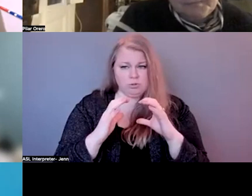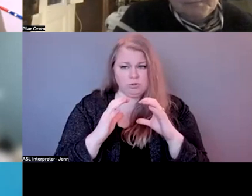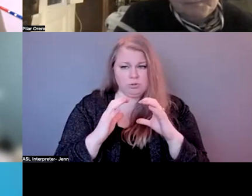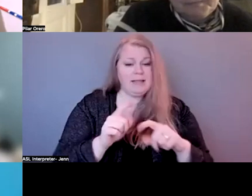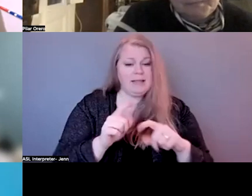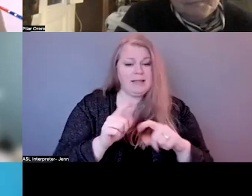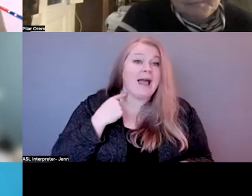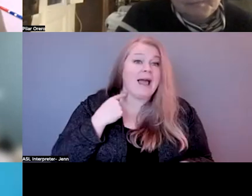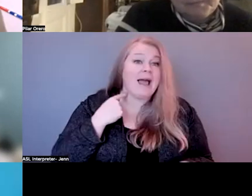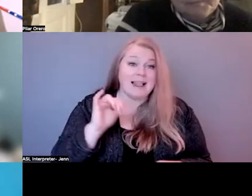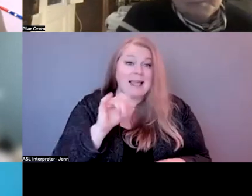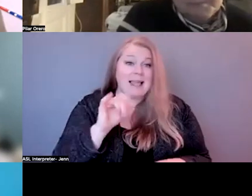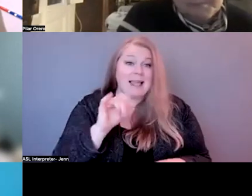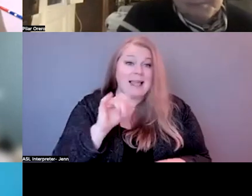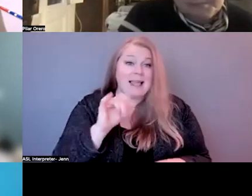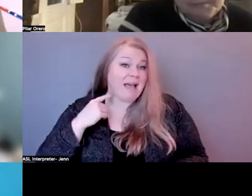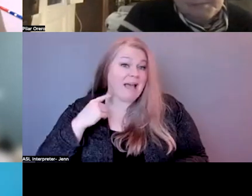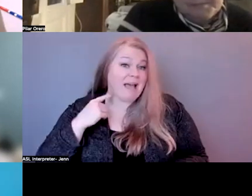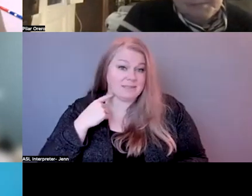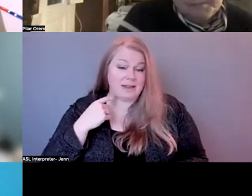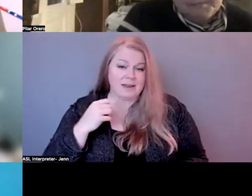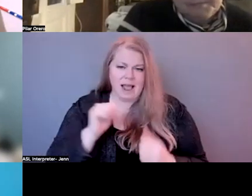like a deaf accent, work within a VR space?